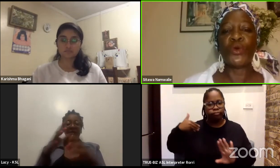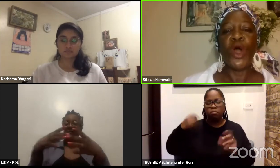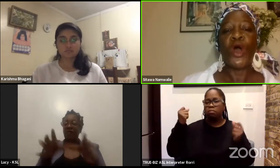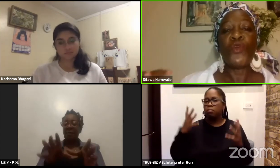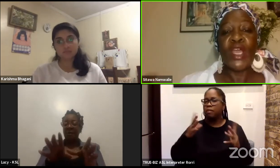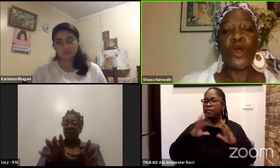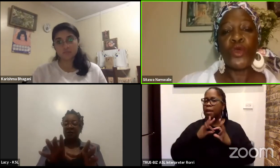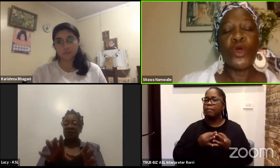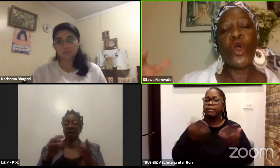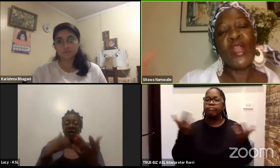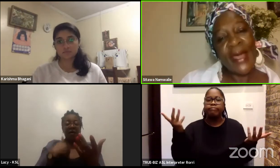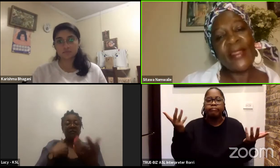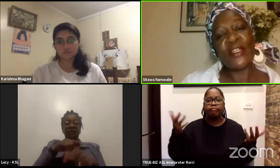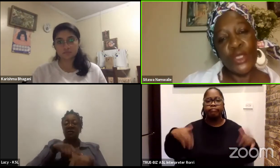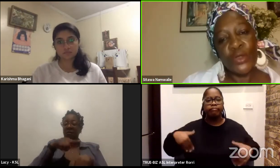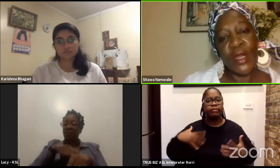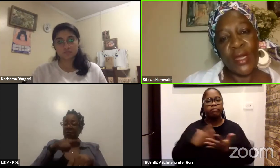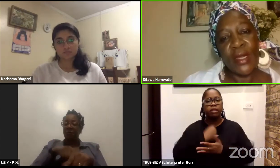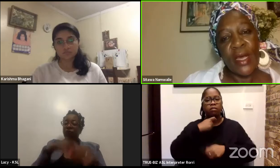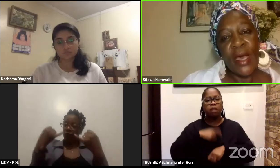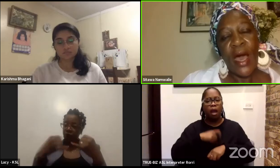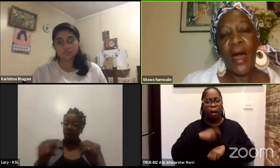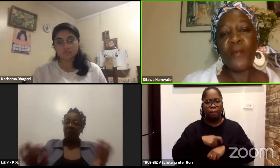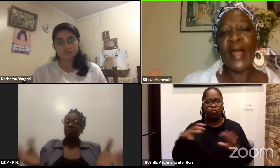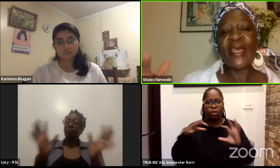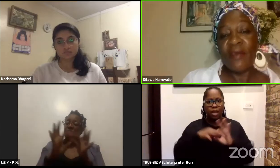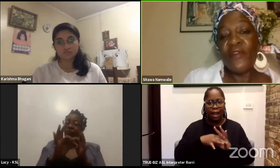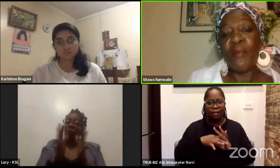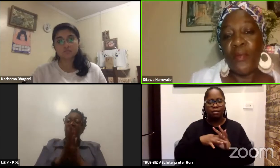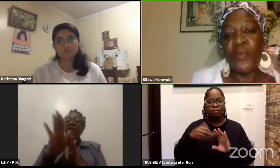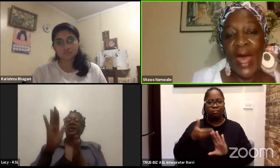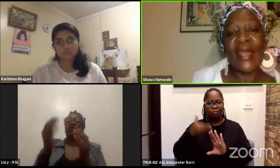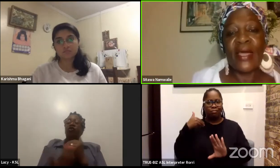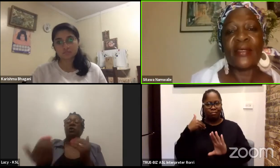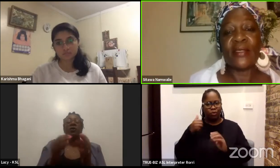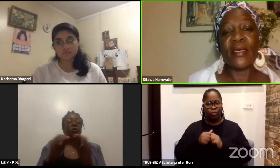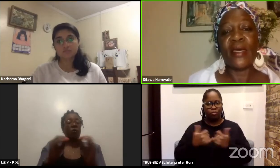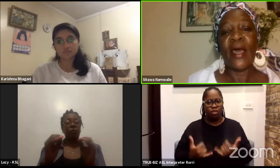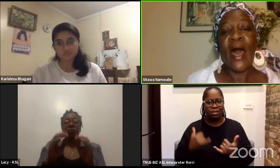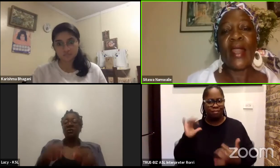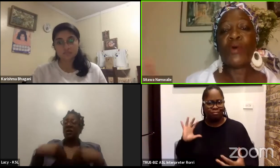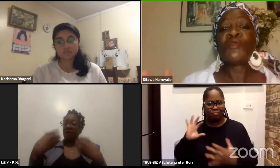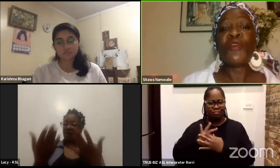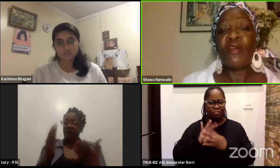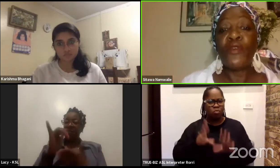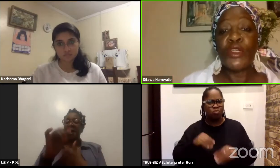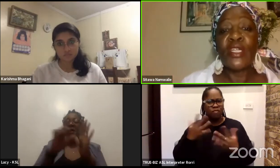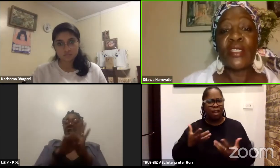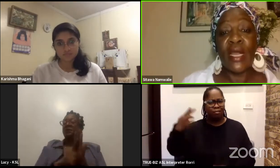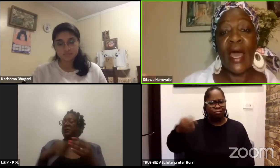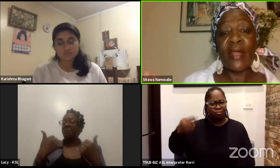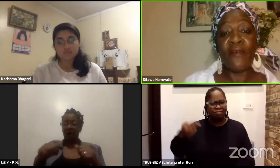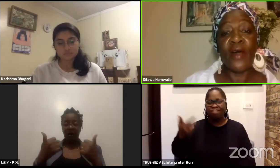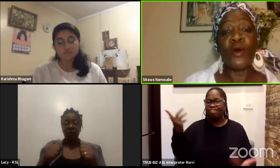to connect their children and give them that legacy, and I was very fortunate in that I had a father